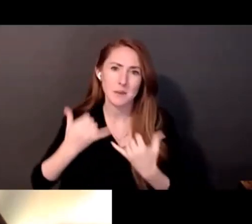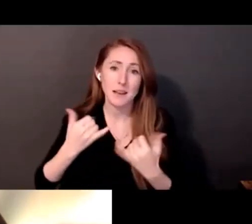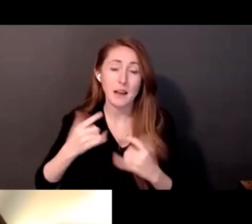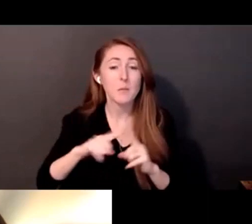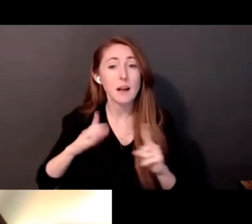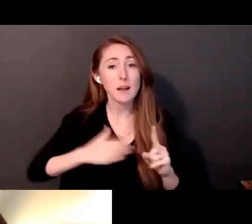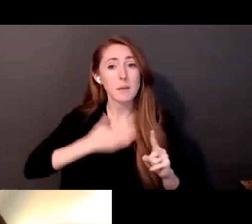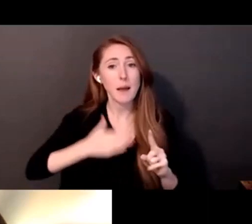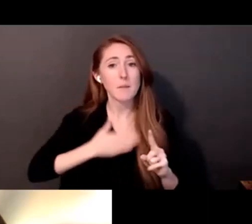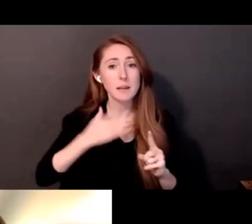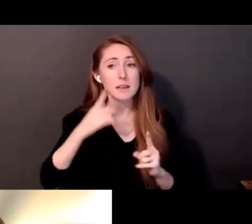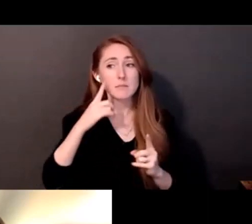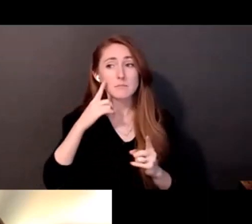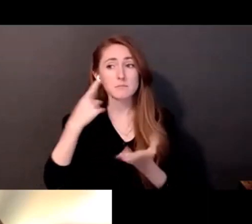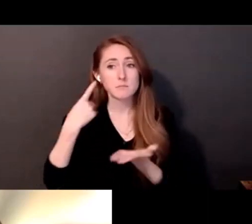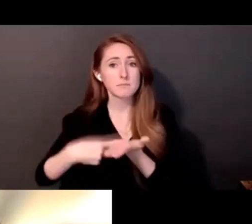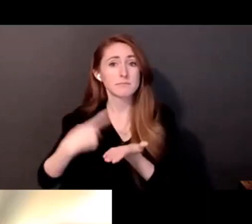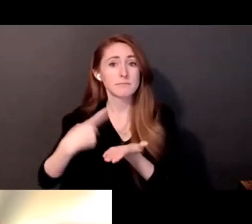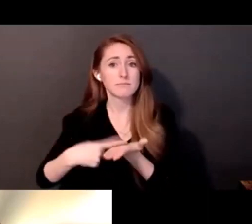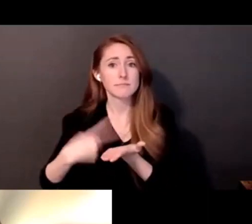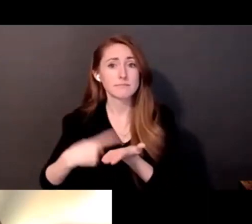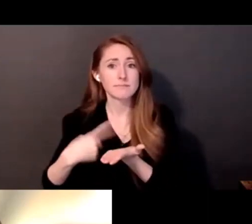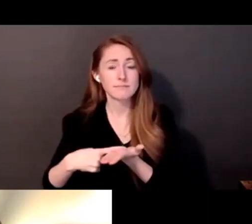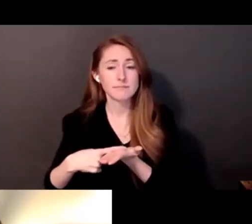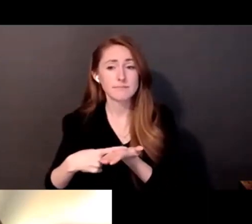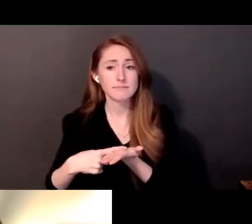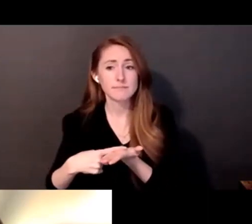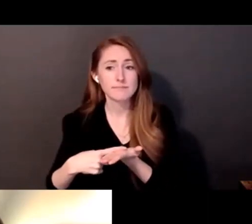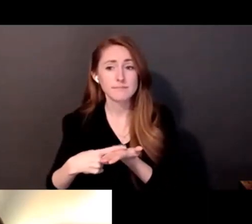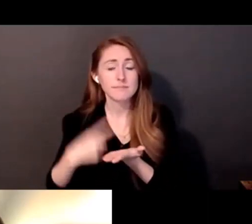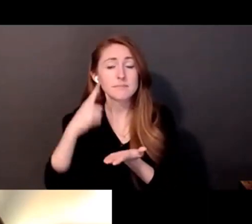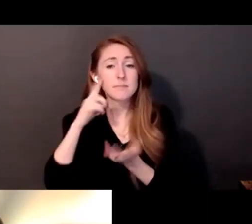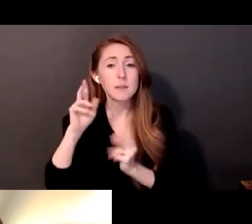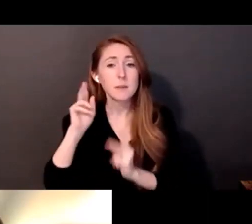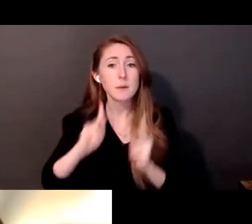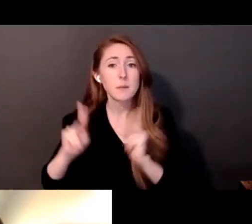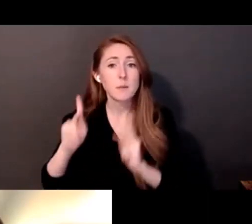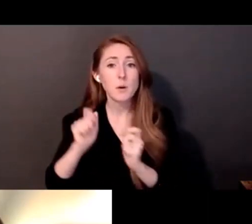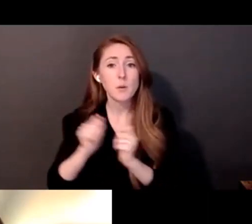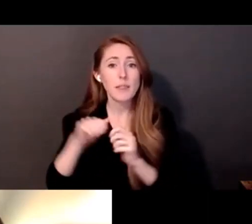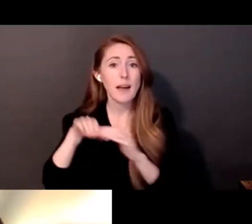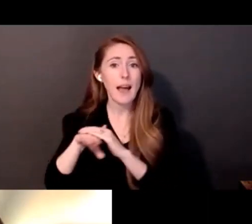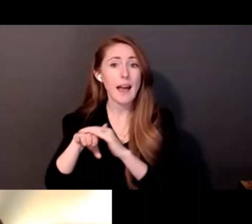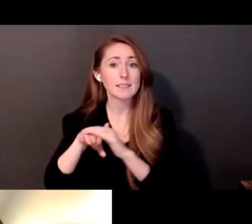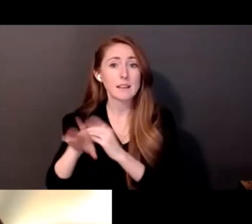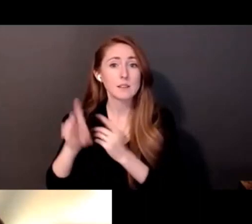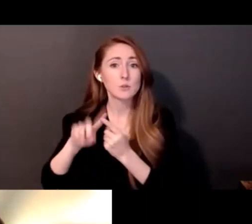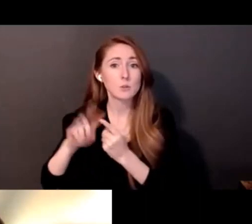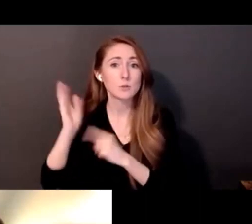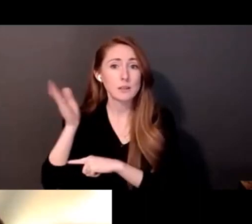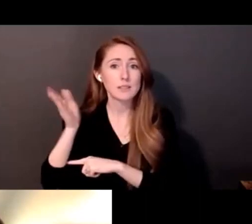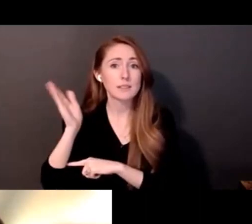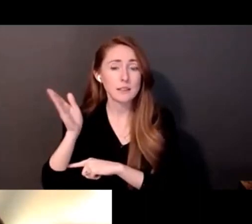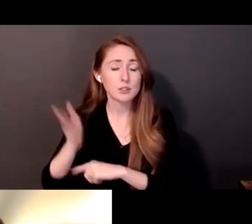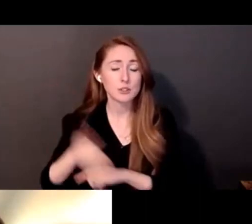And I think people will have access to the presentation also. Mm-hmm.